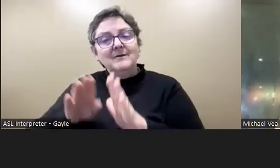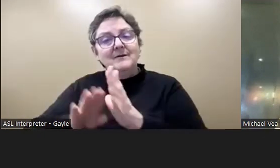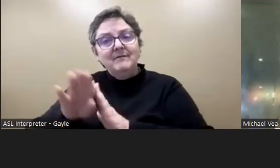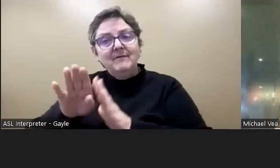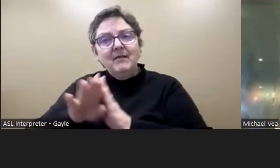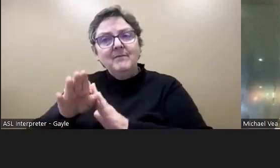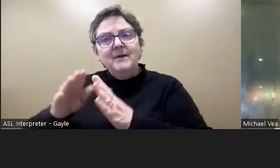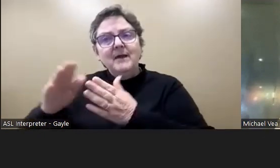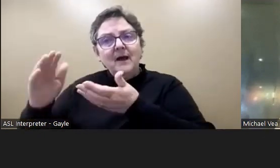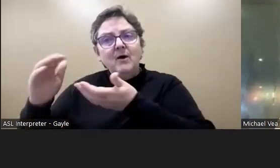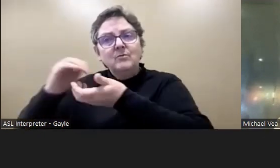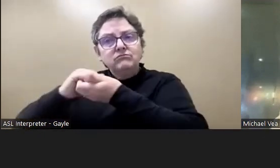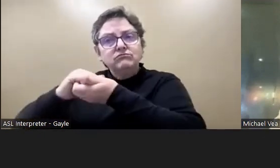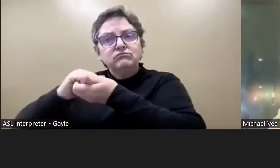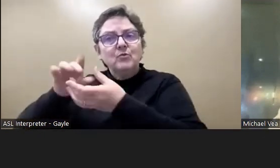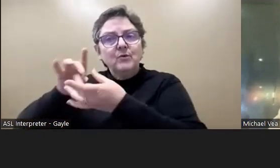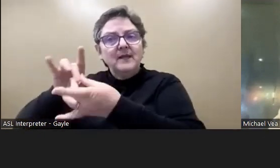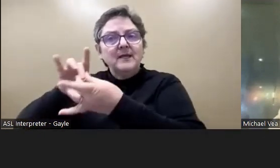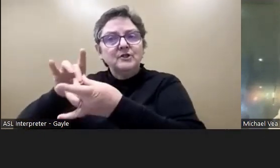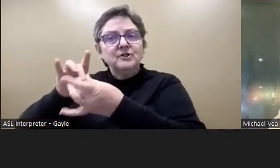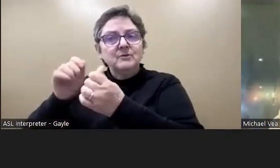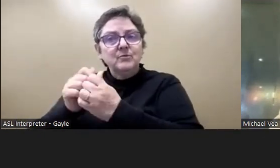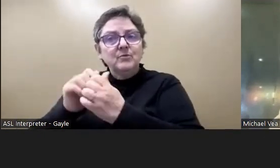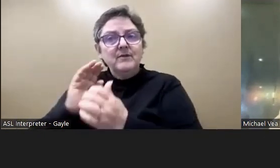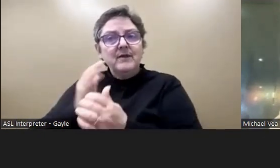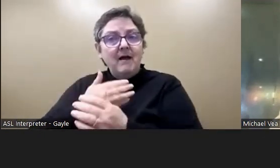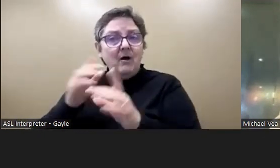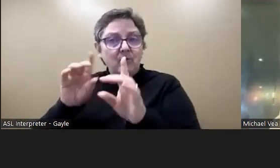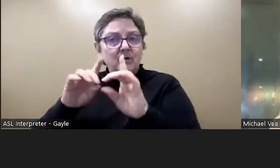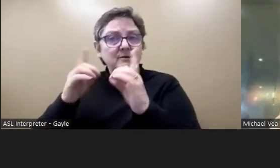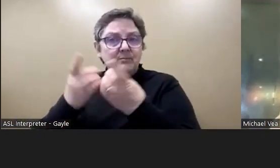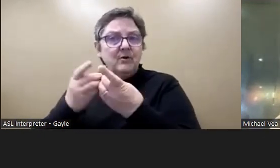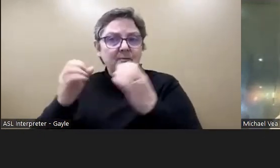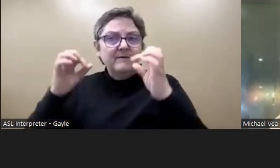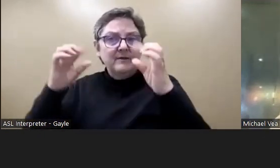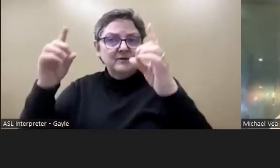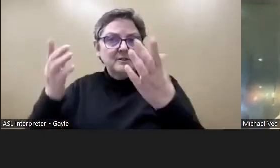of education, we have motivated that we have,